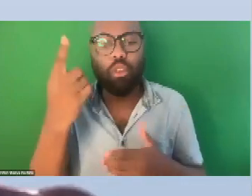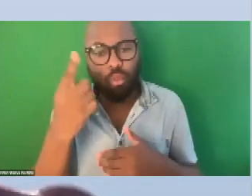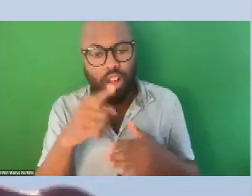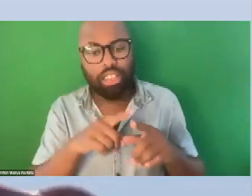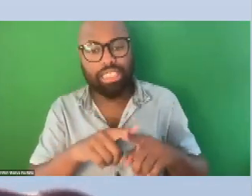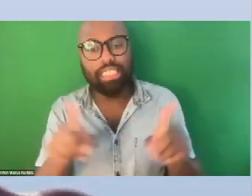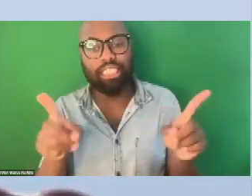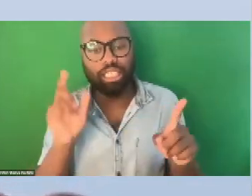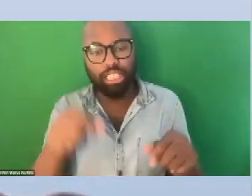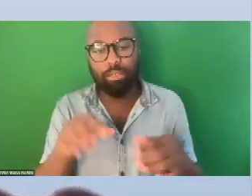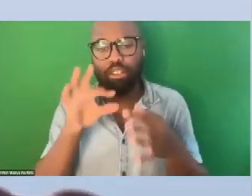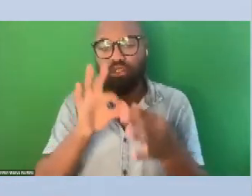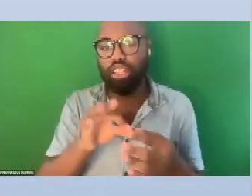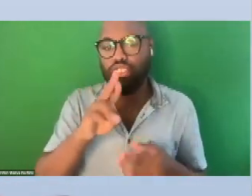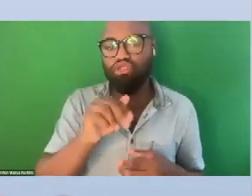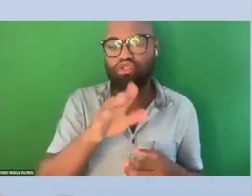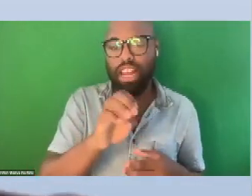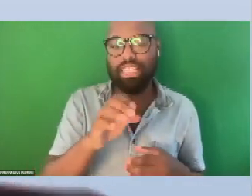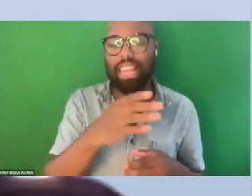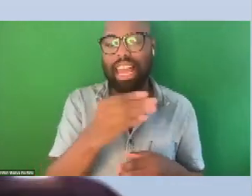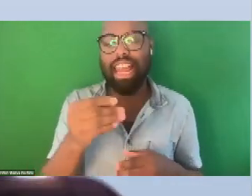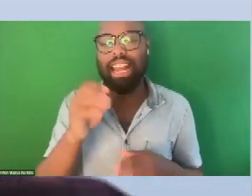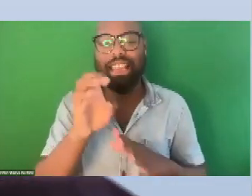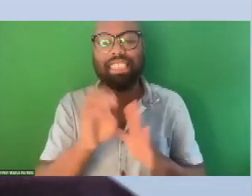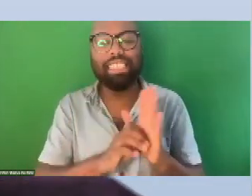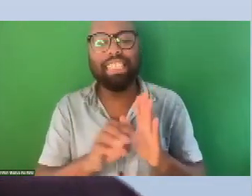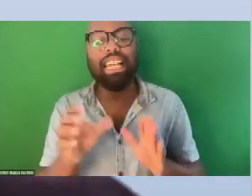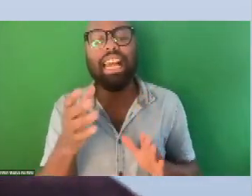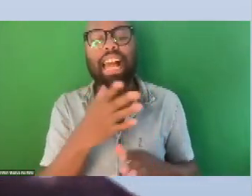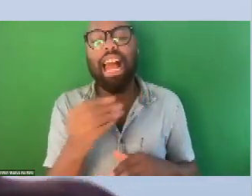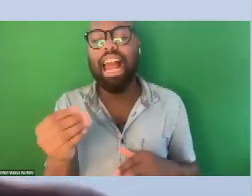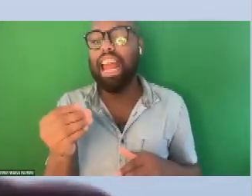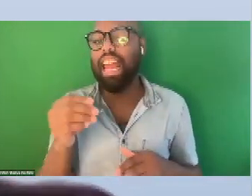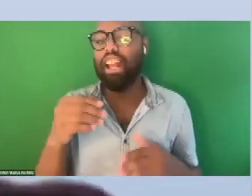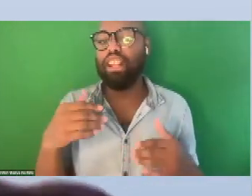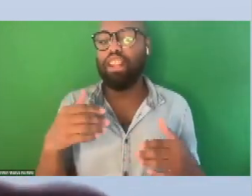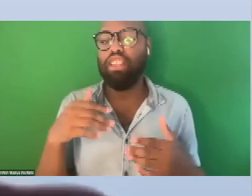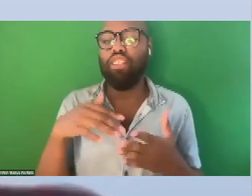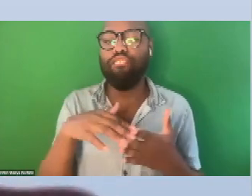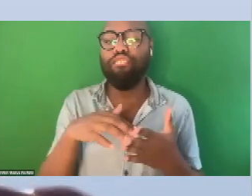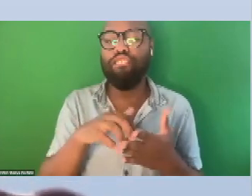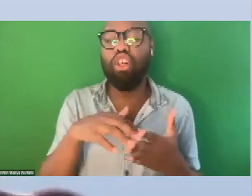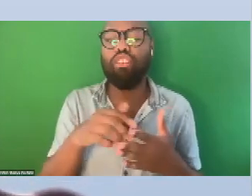to the particular vulnerabilities of LGBTQ plus individuals which Natalie mentioned.